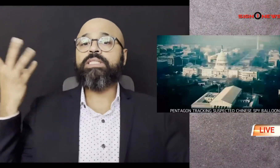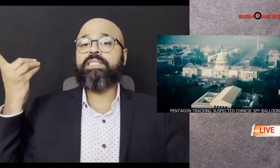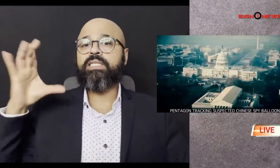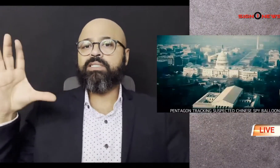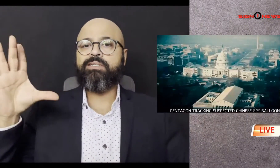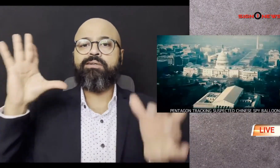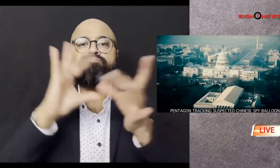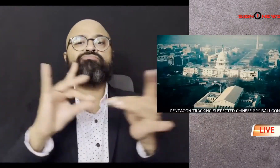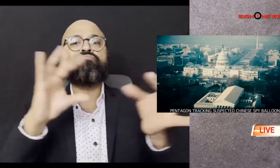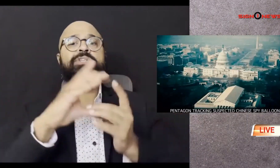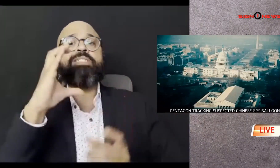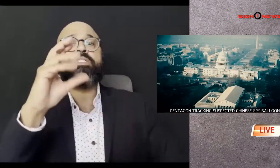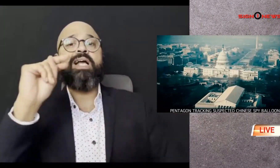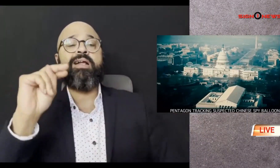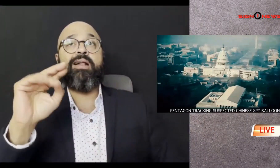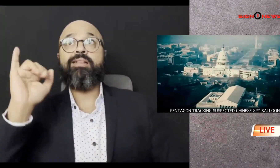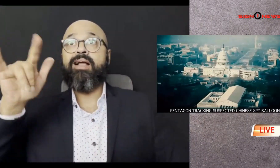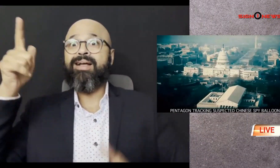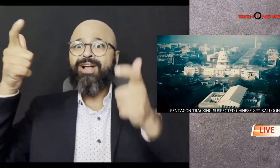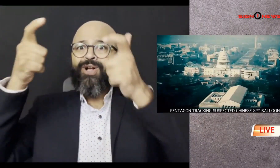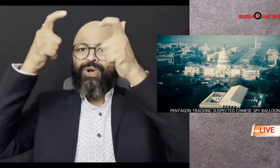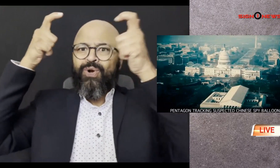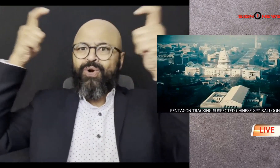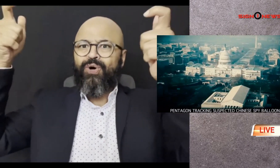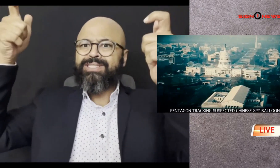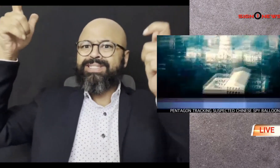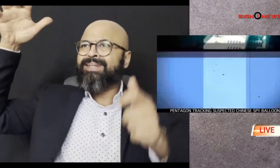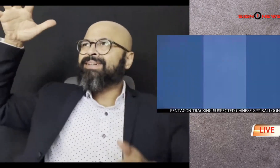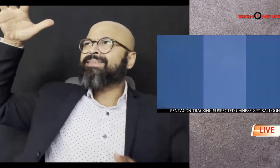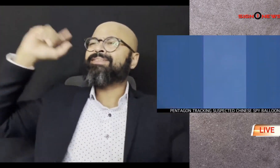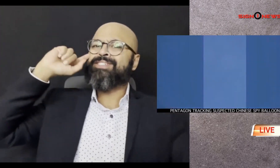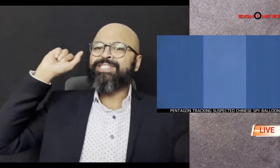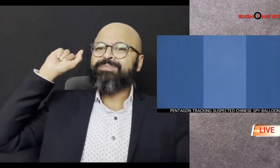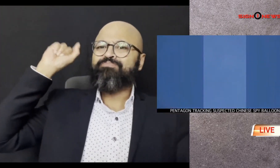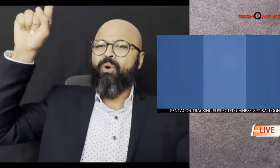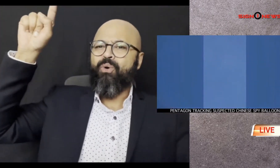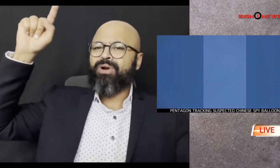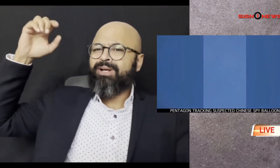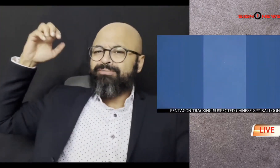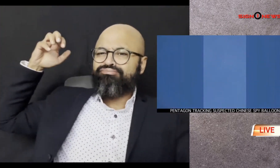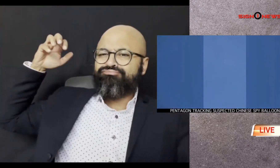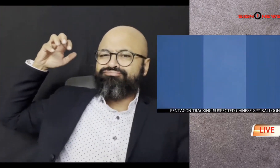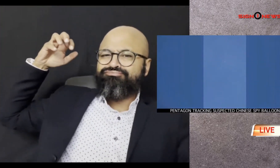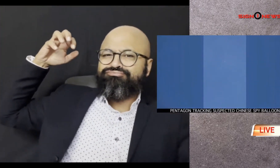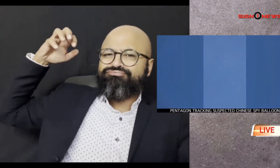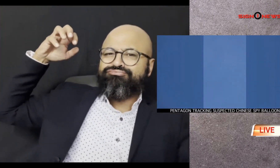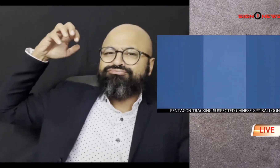Officials in Washington DC told CNN the huge craft spotted soaring